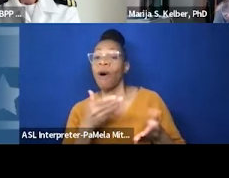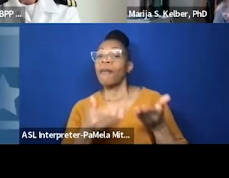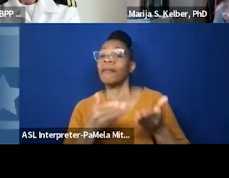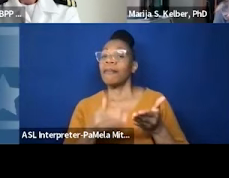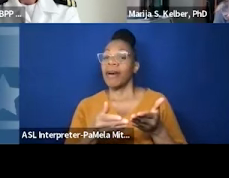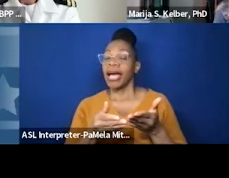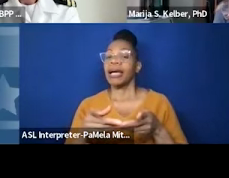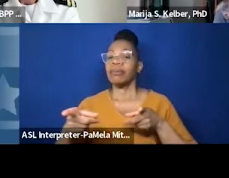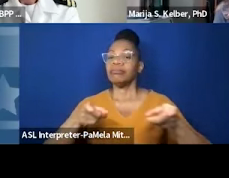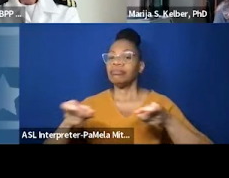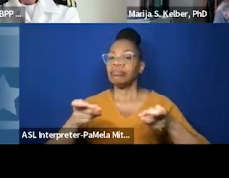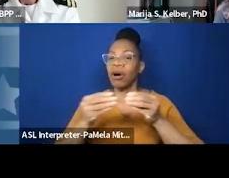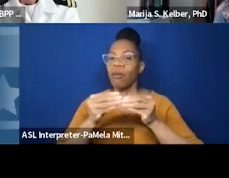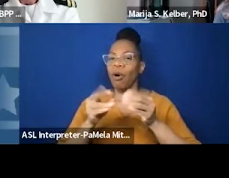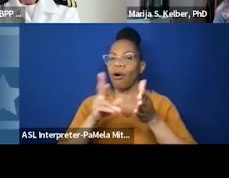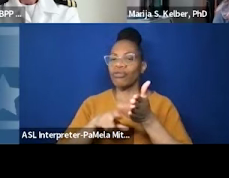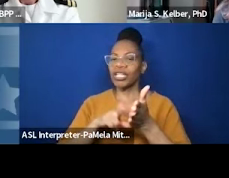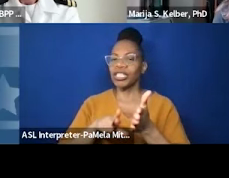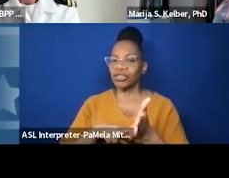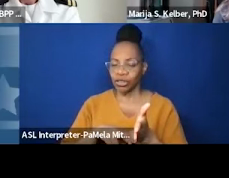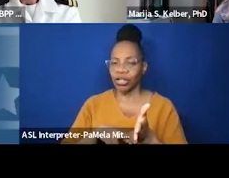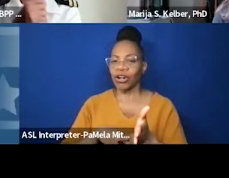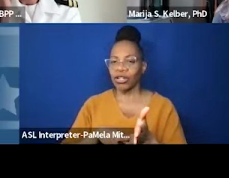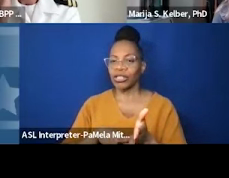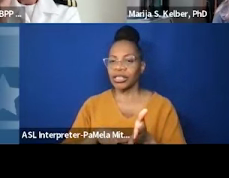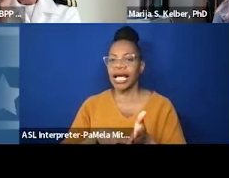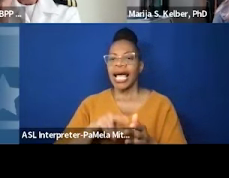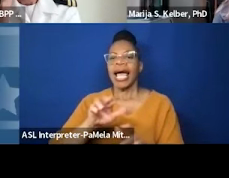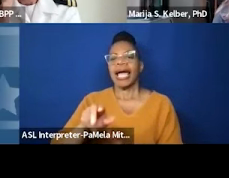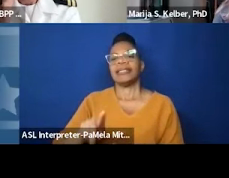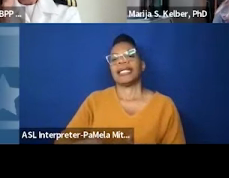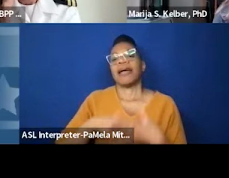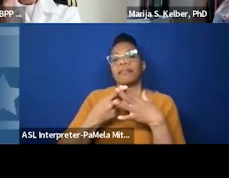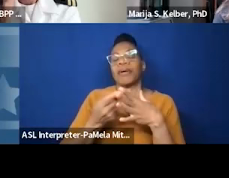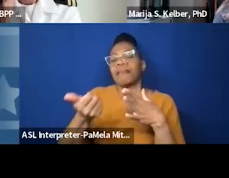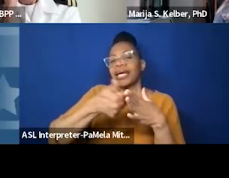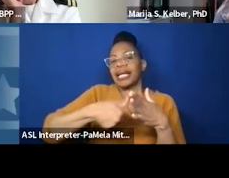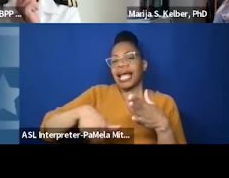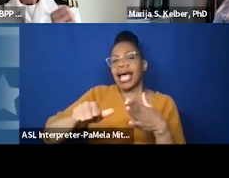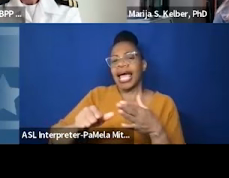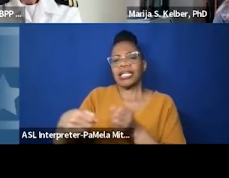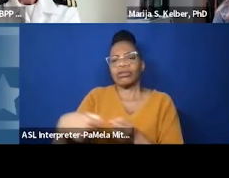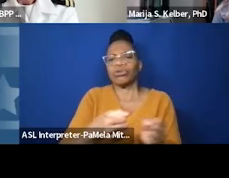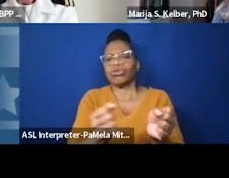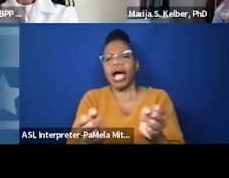evaluate more, and potentially implement, find and implement any preventative strategies that we can do to help